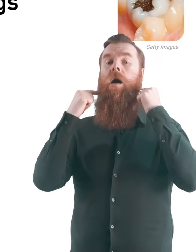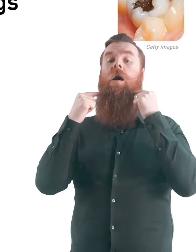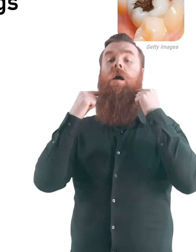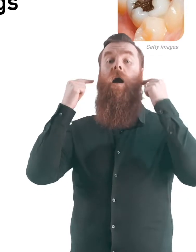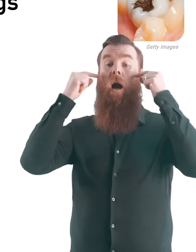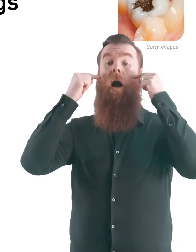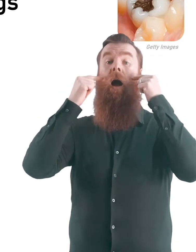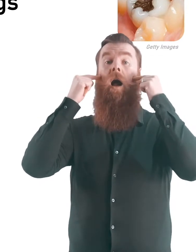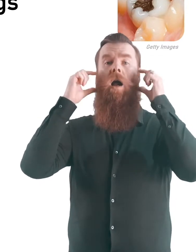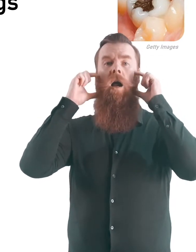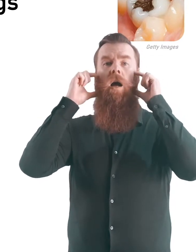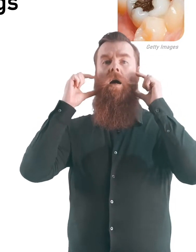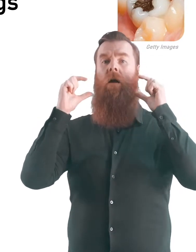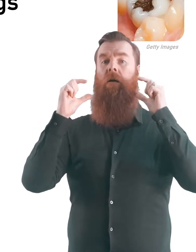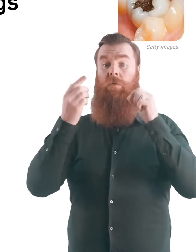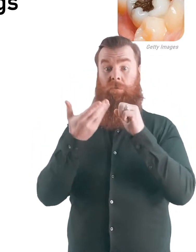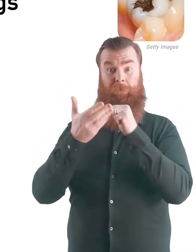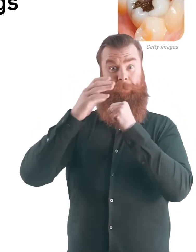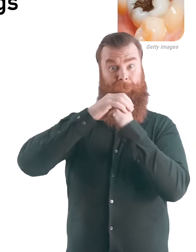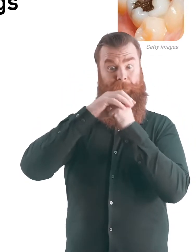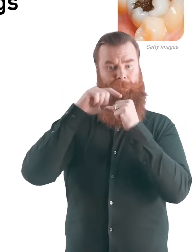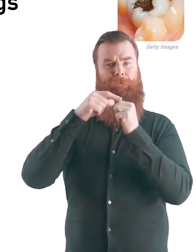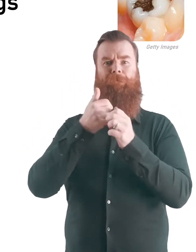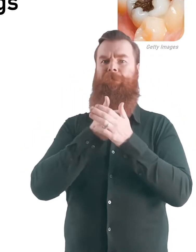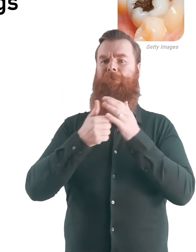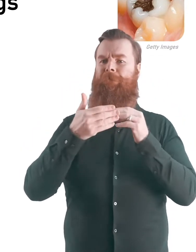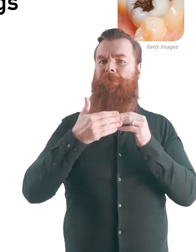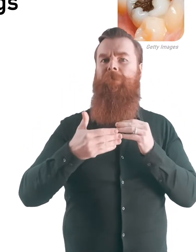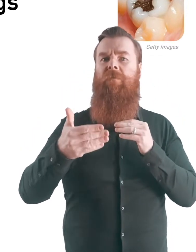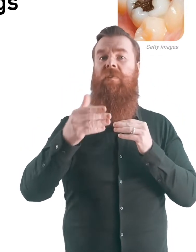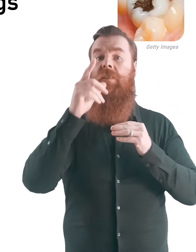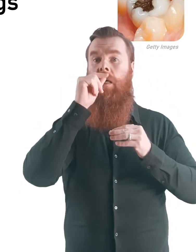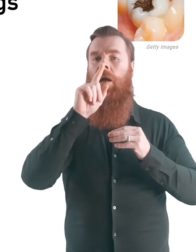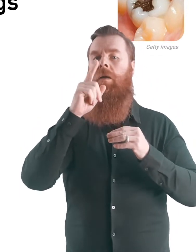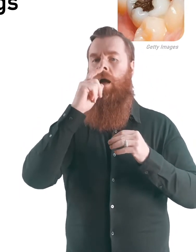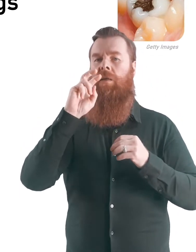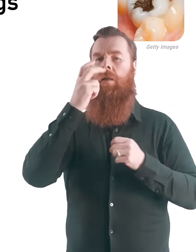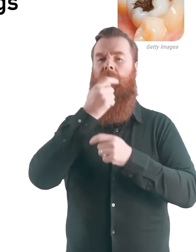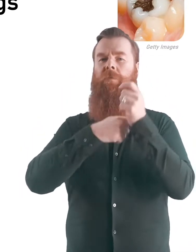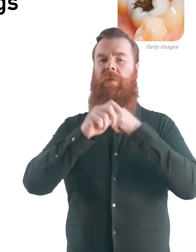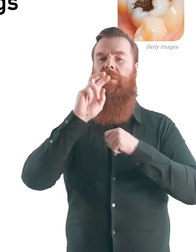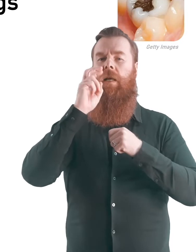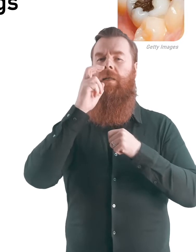but over time can get darker in colour.